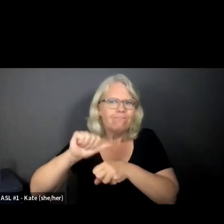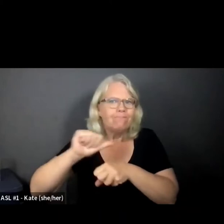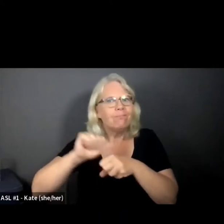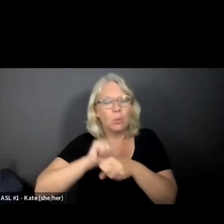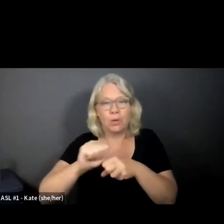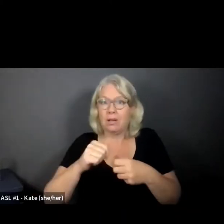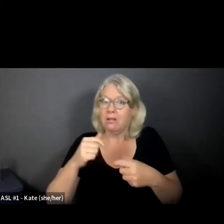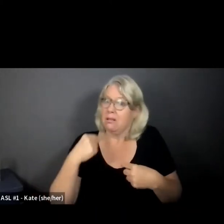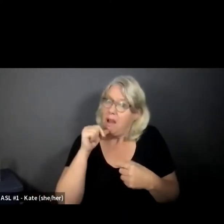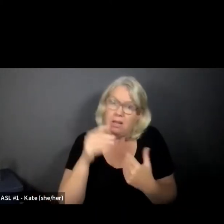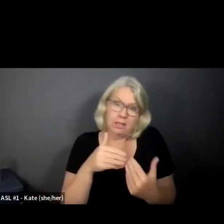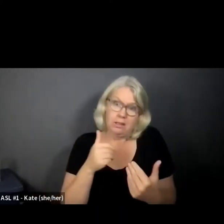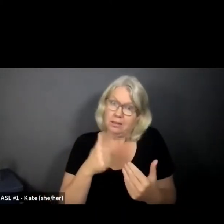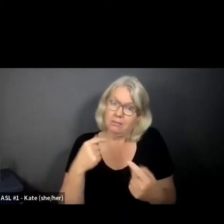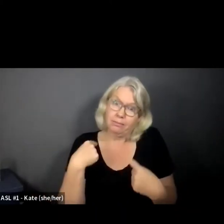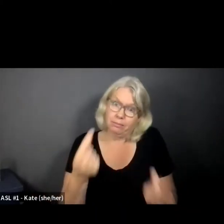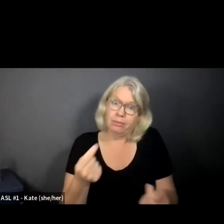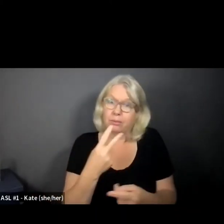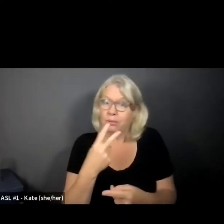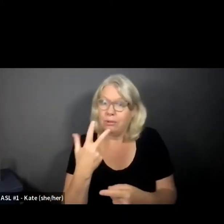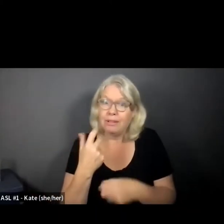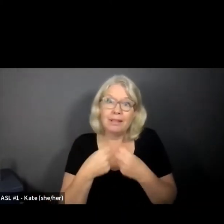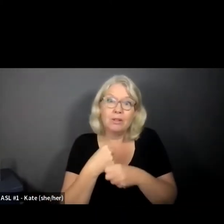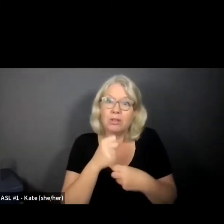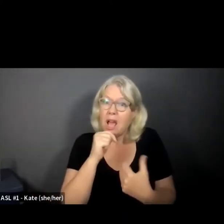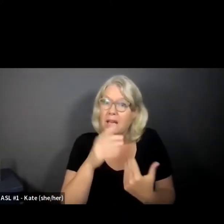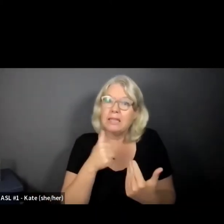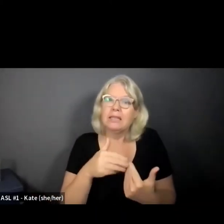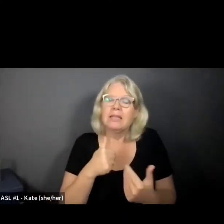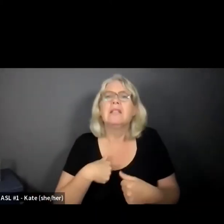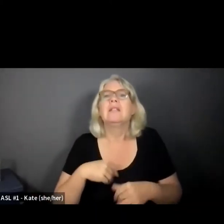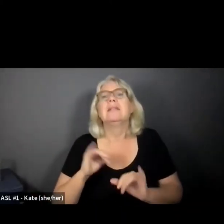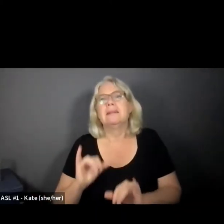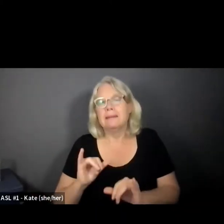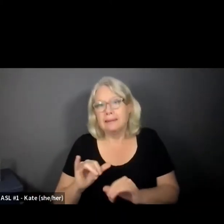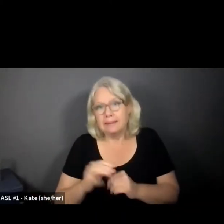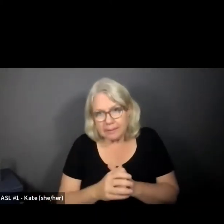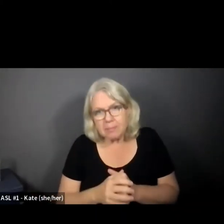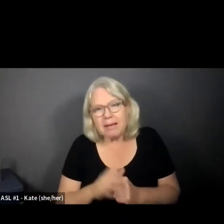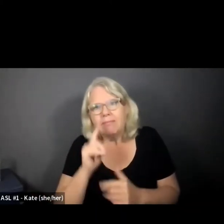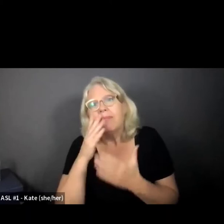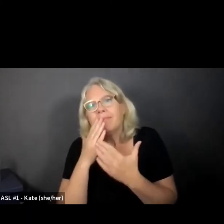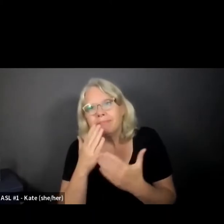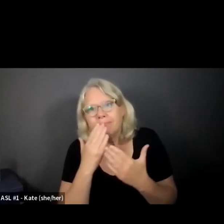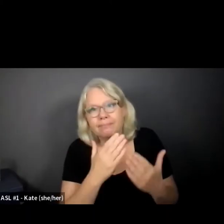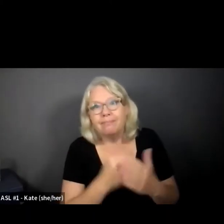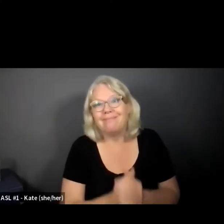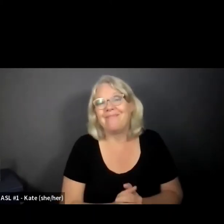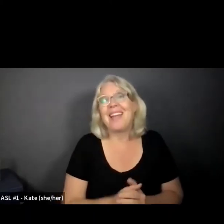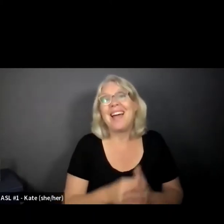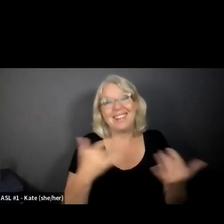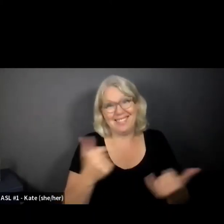I KNOW THAT STAFF DO NOT LIKE WHEN I DO THIS. BUT IF YOU CAN TURN ON YOUR CAMERA.